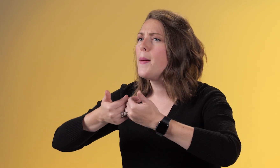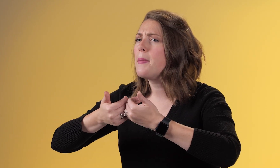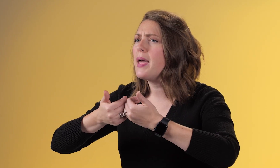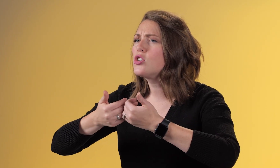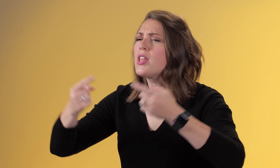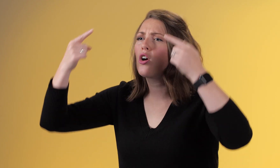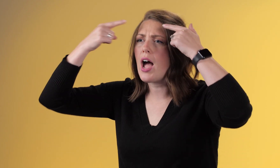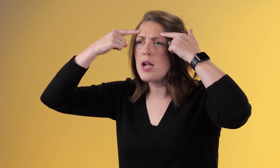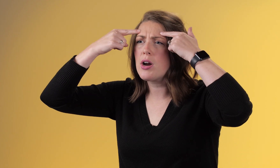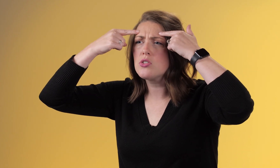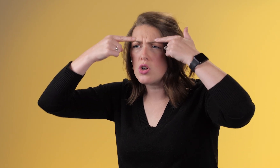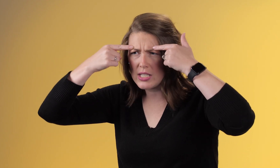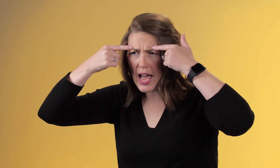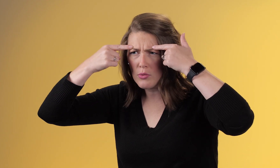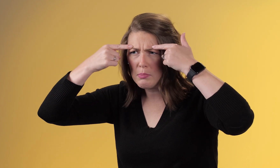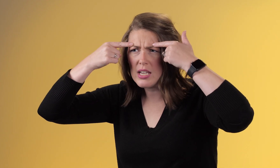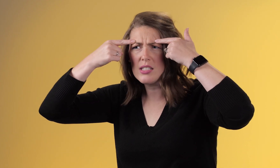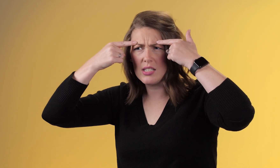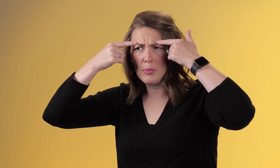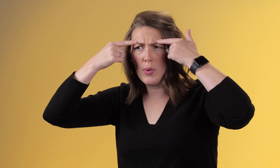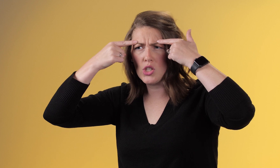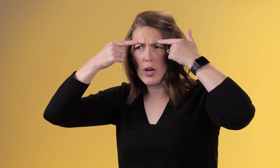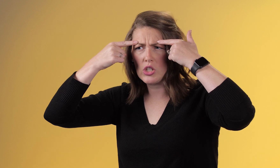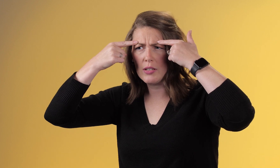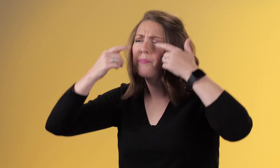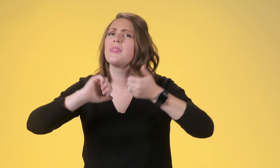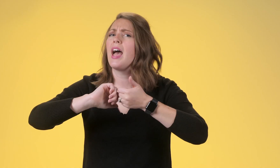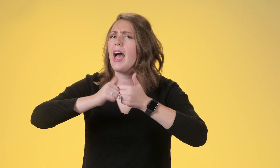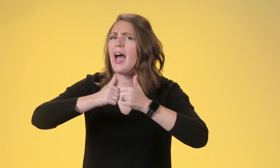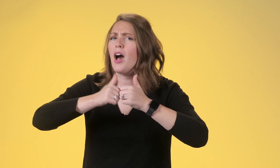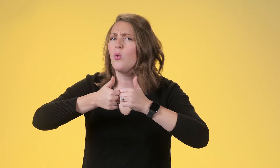But make sure that your eyebrows are down because it's a question. How?